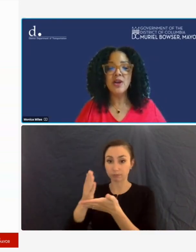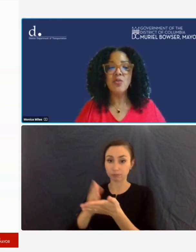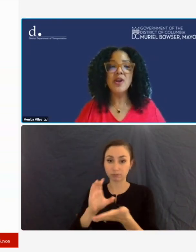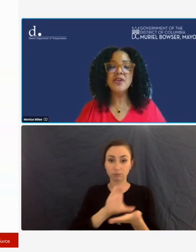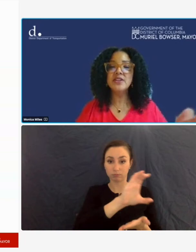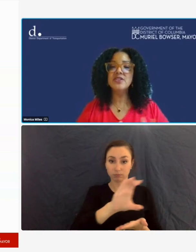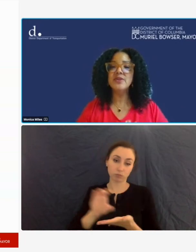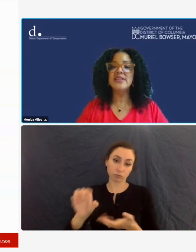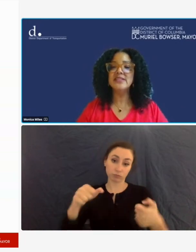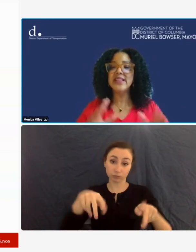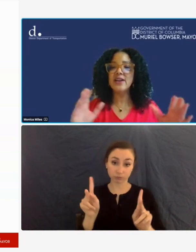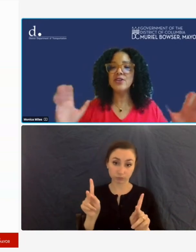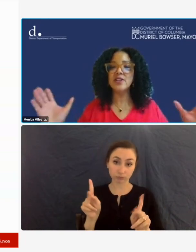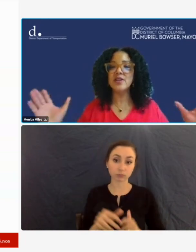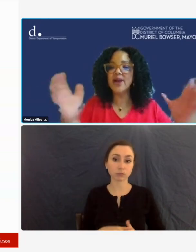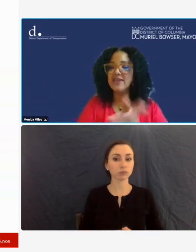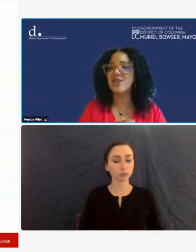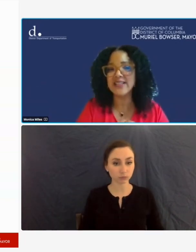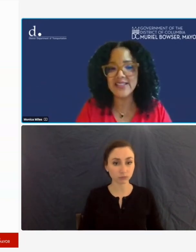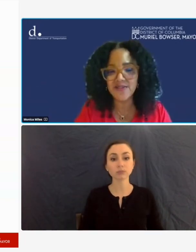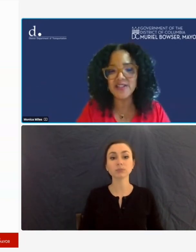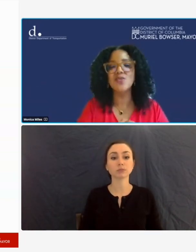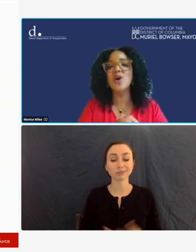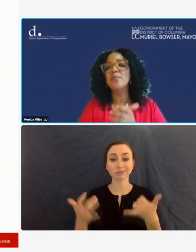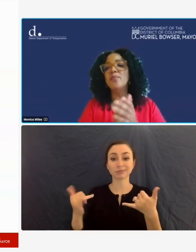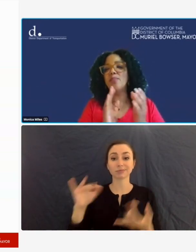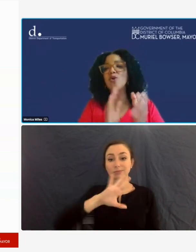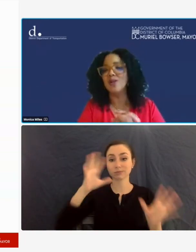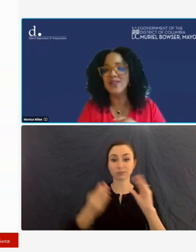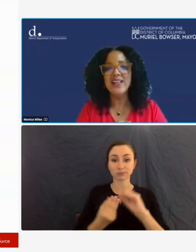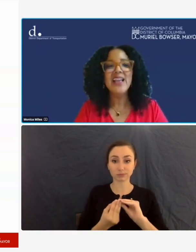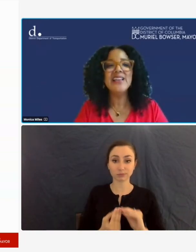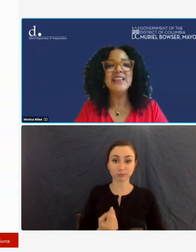what you're going to do is now you're going to combine all that stuff into one pool and now